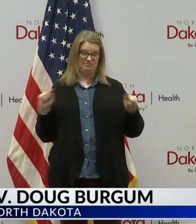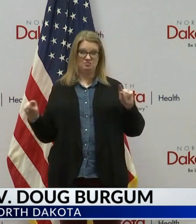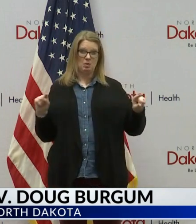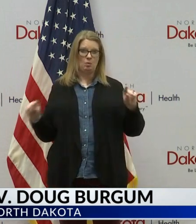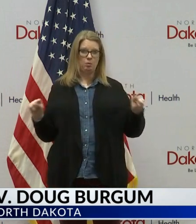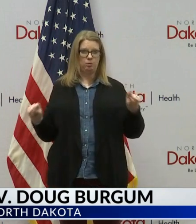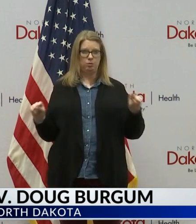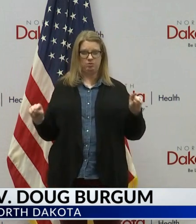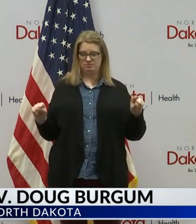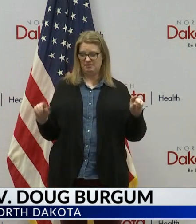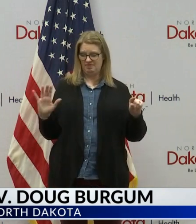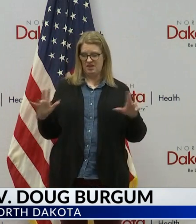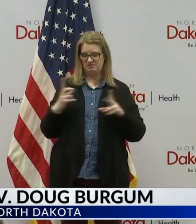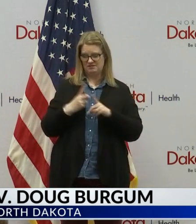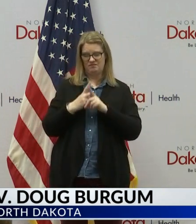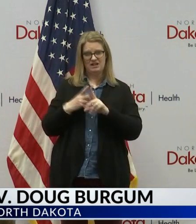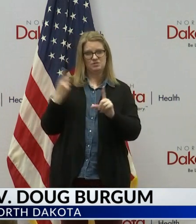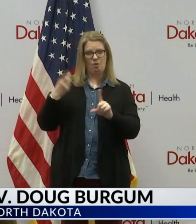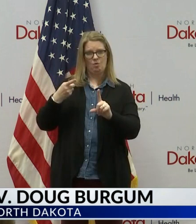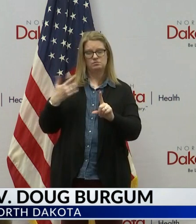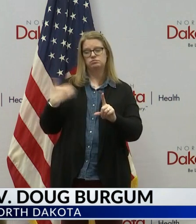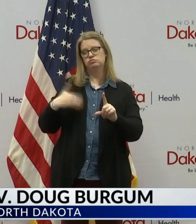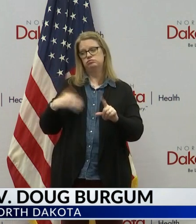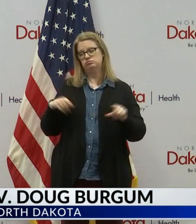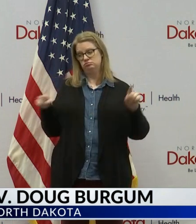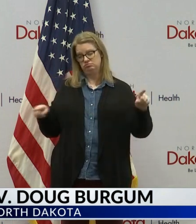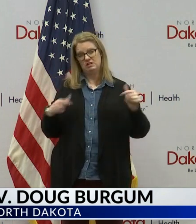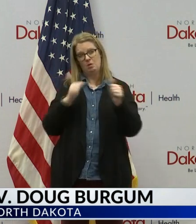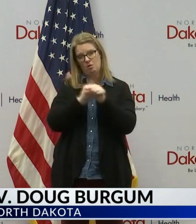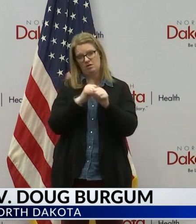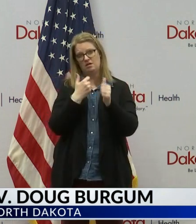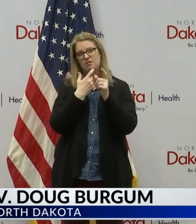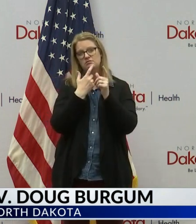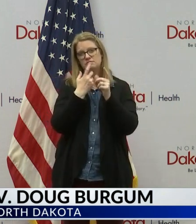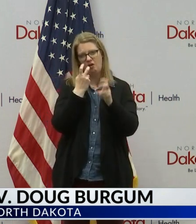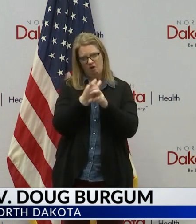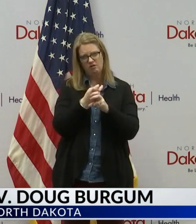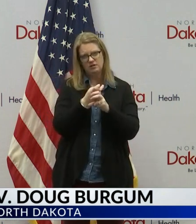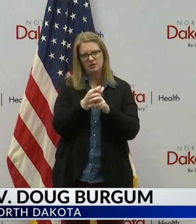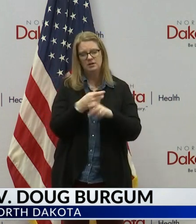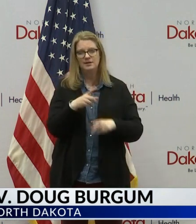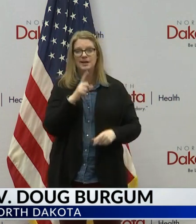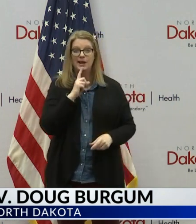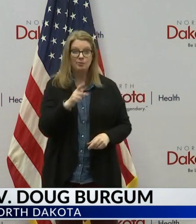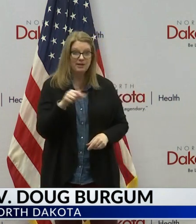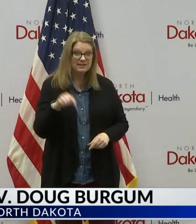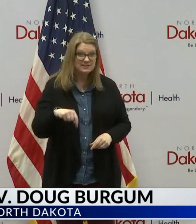DOING A FANTASTIC JOB TO SUPPORT OUR EFFORTS TO CONTINUE TO DELIVER ON OUR VERY